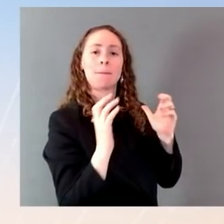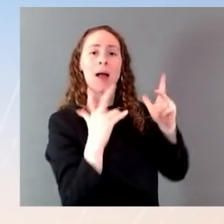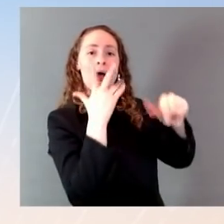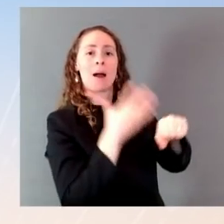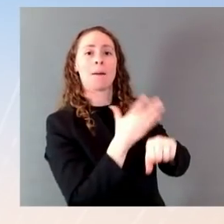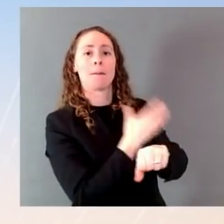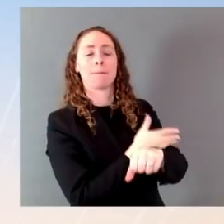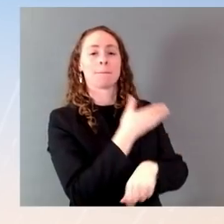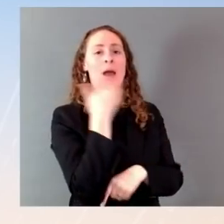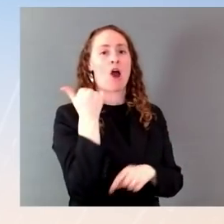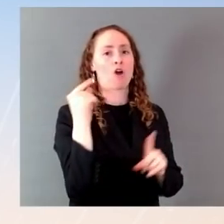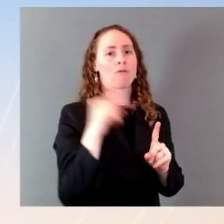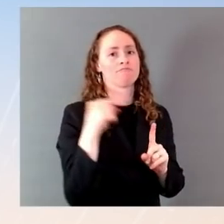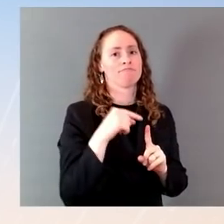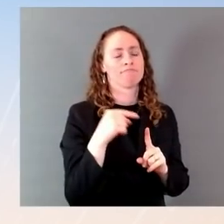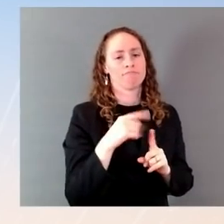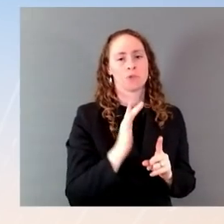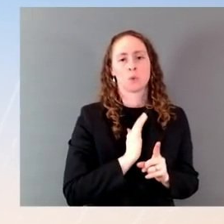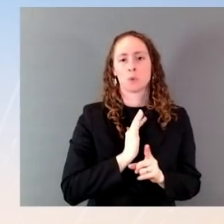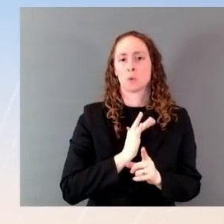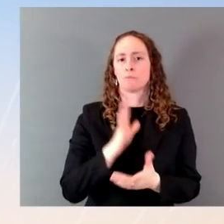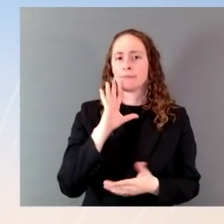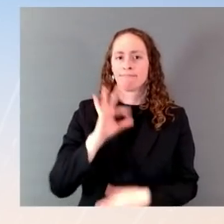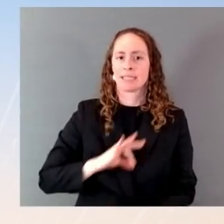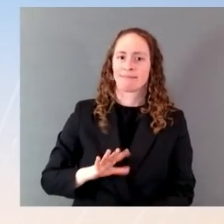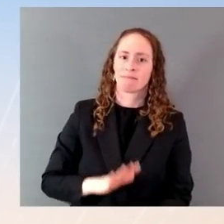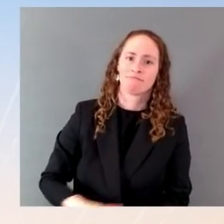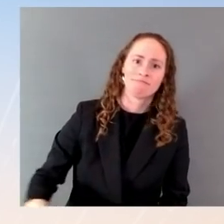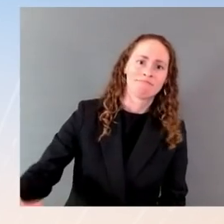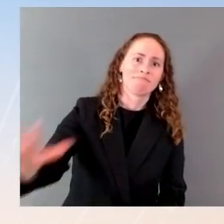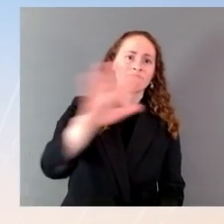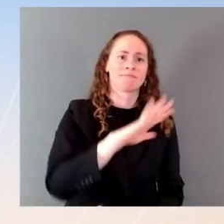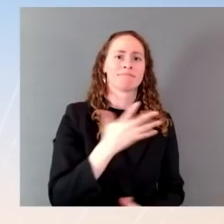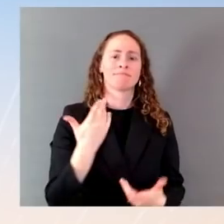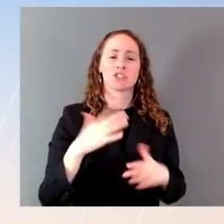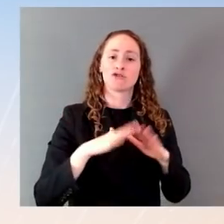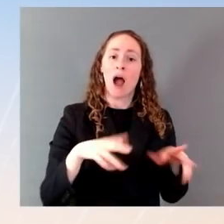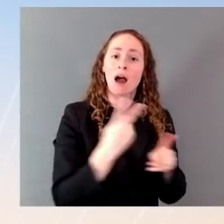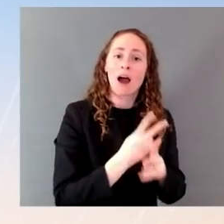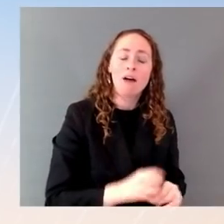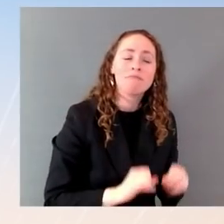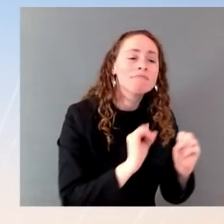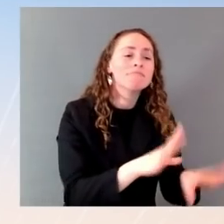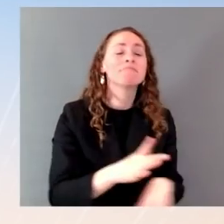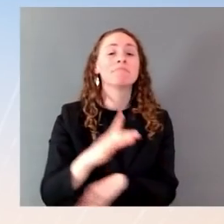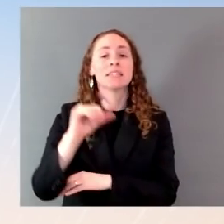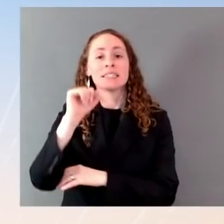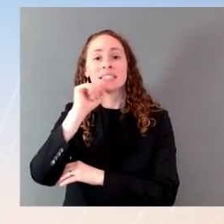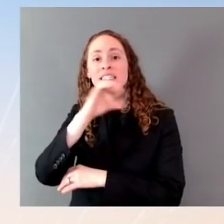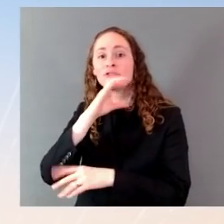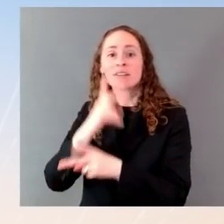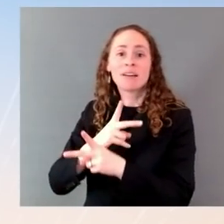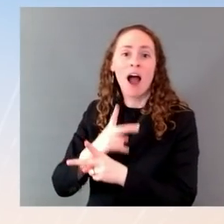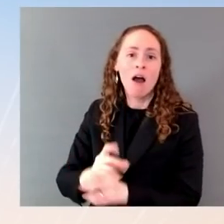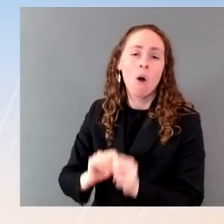And this would leave space to spend time and focus on that. We have seen Leader Schumer and Senator McConnell engage